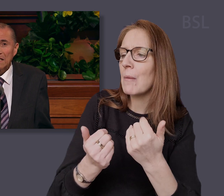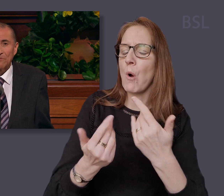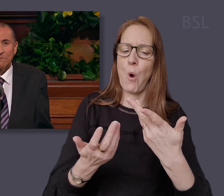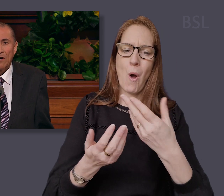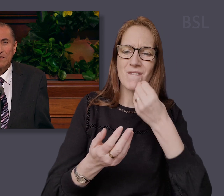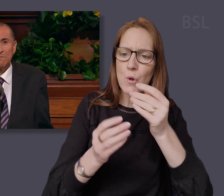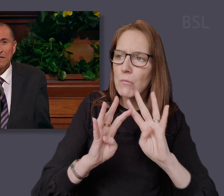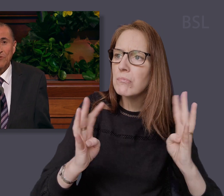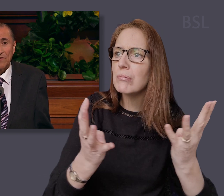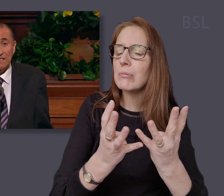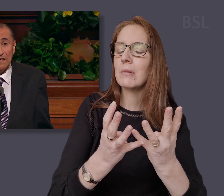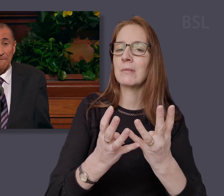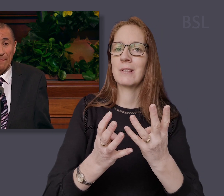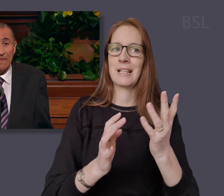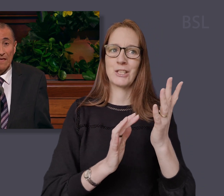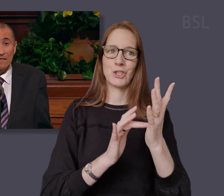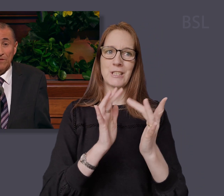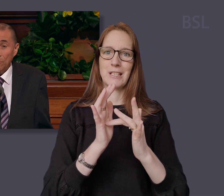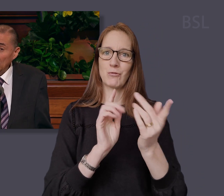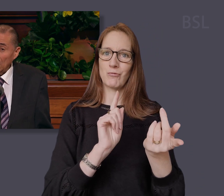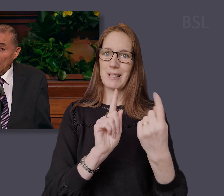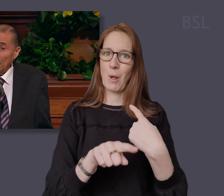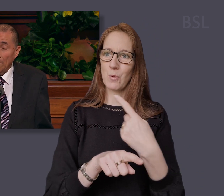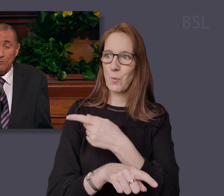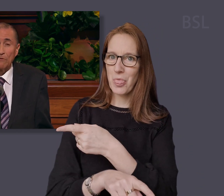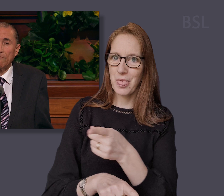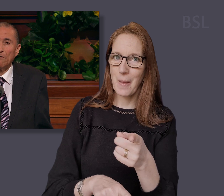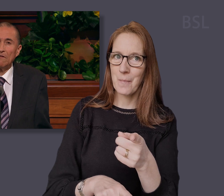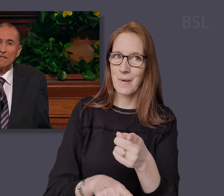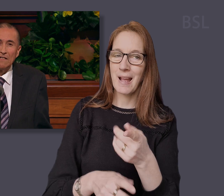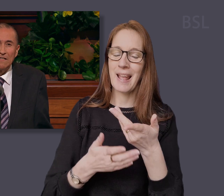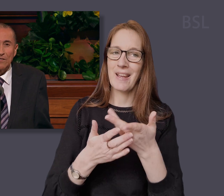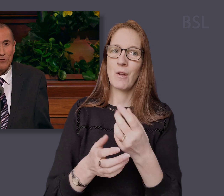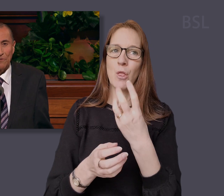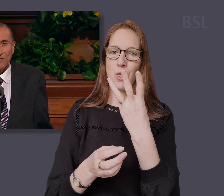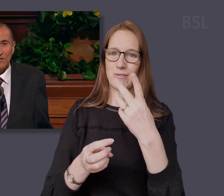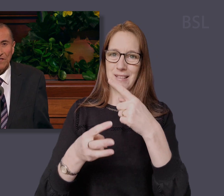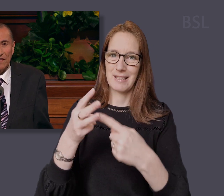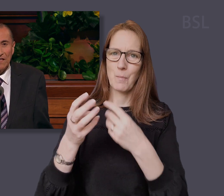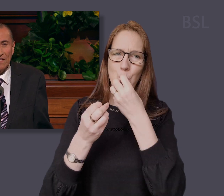He responded by presenting three beautiful stories